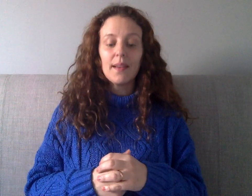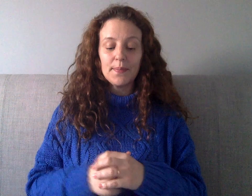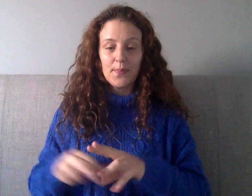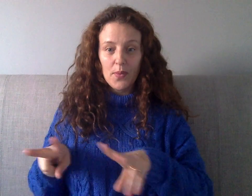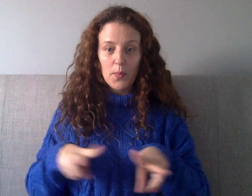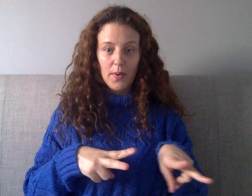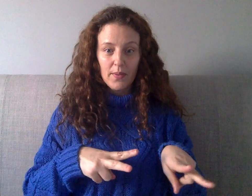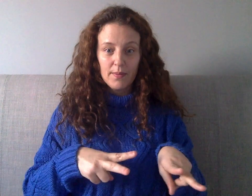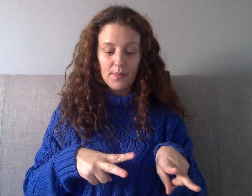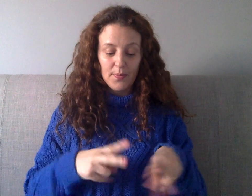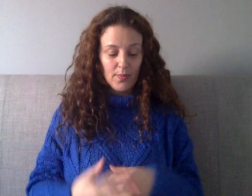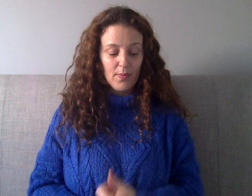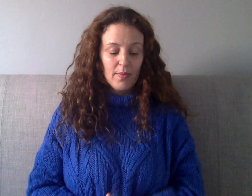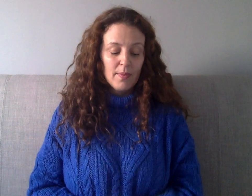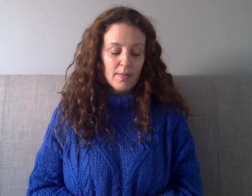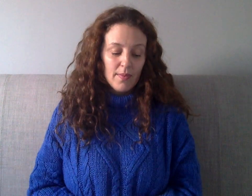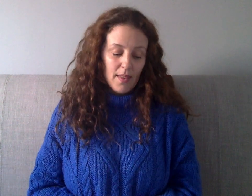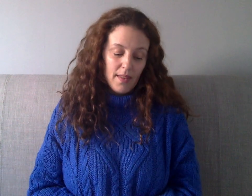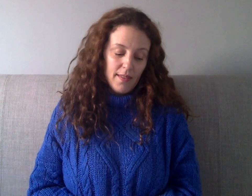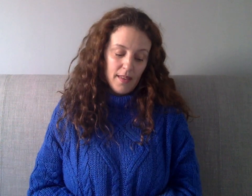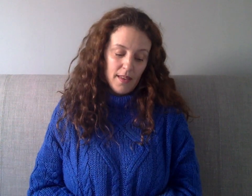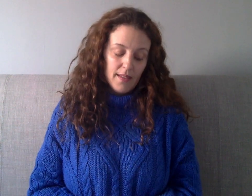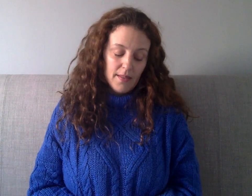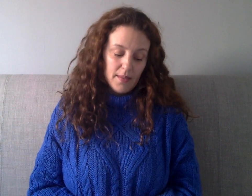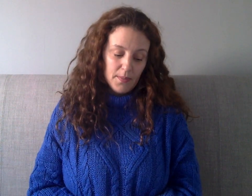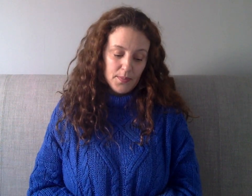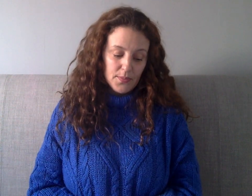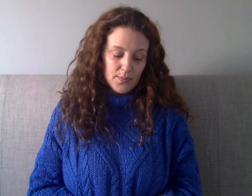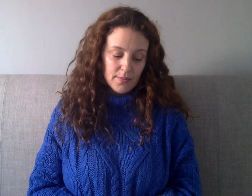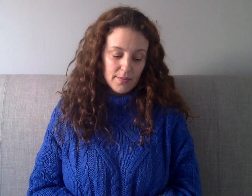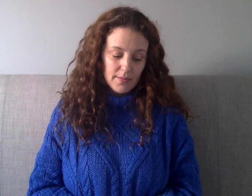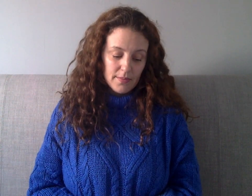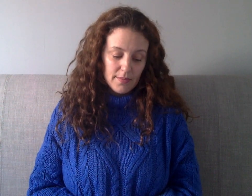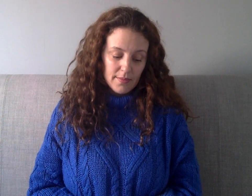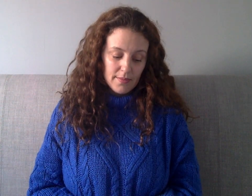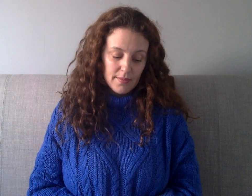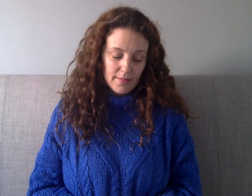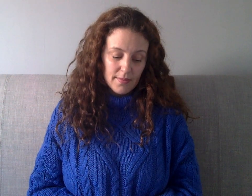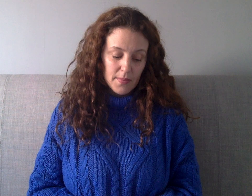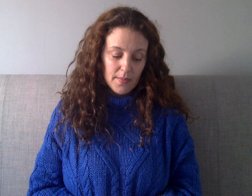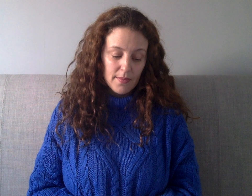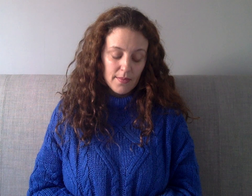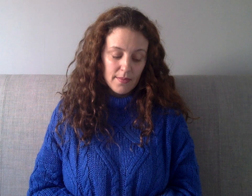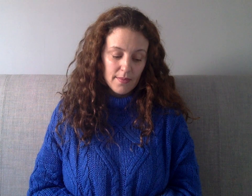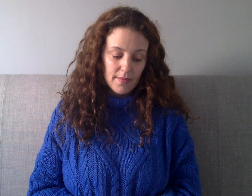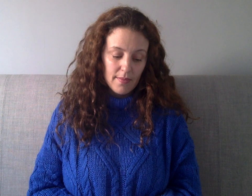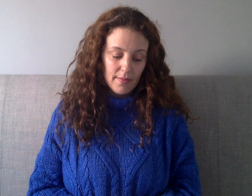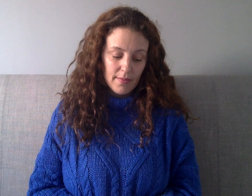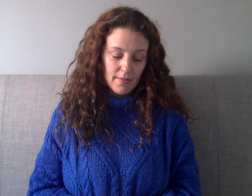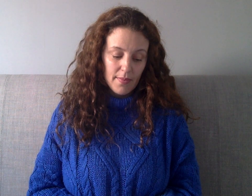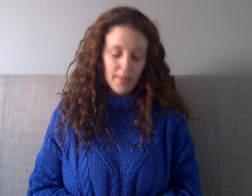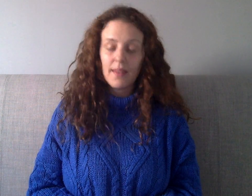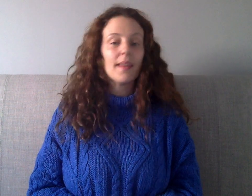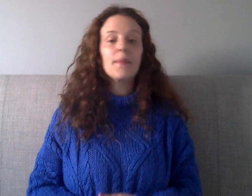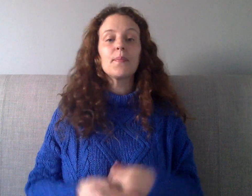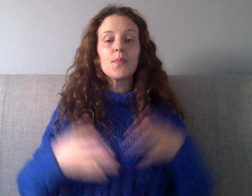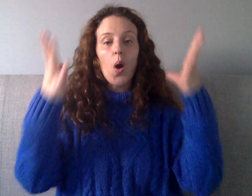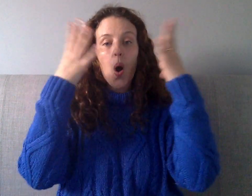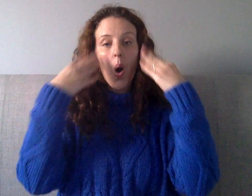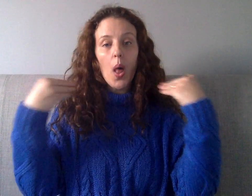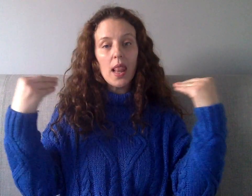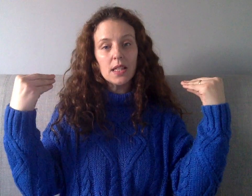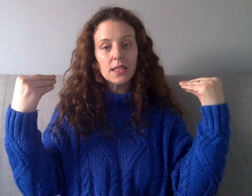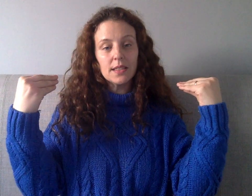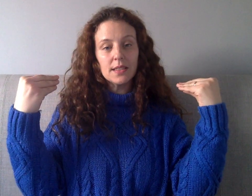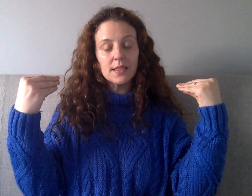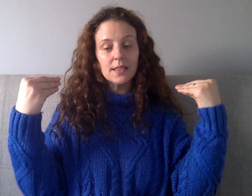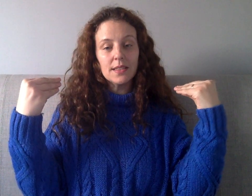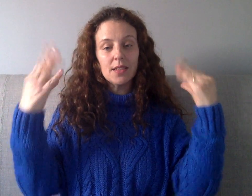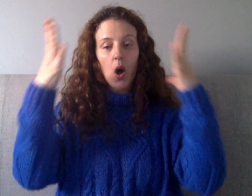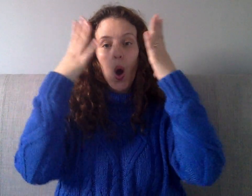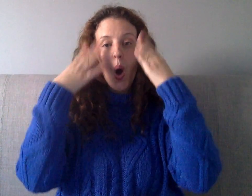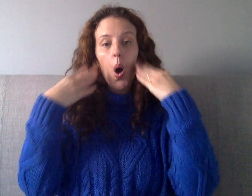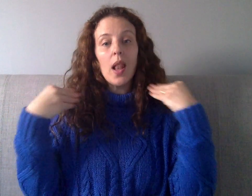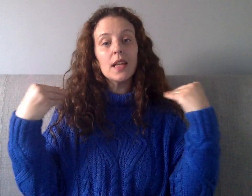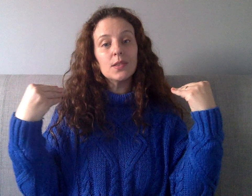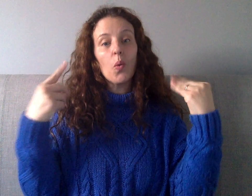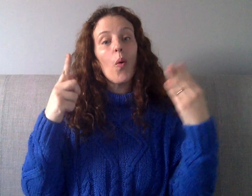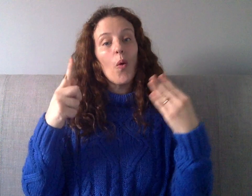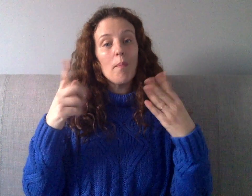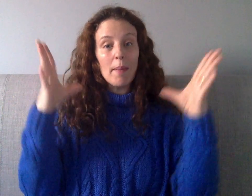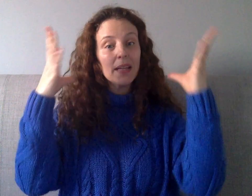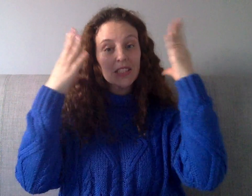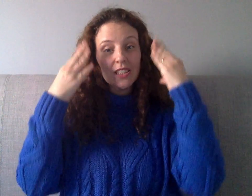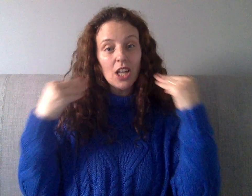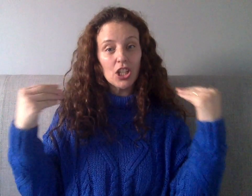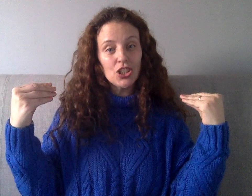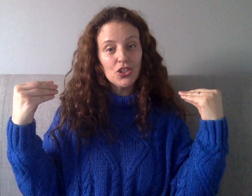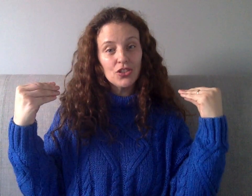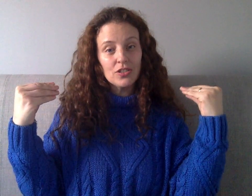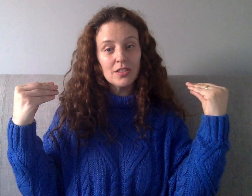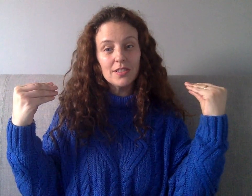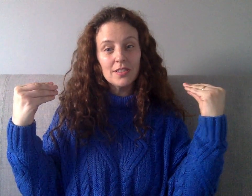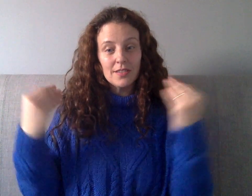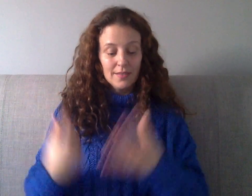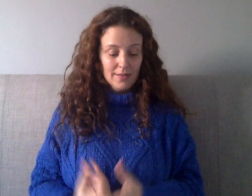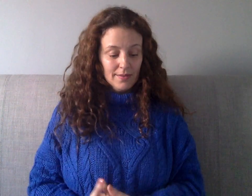HOLLAND/DUTCH